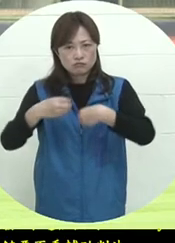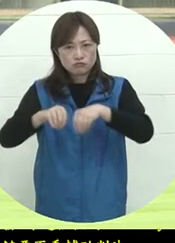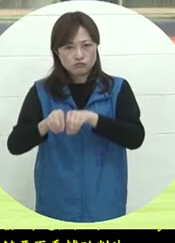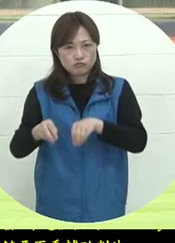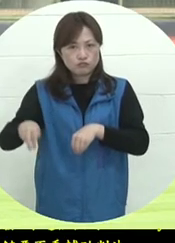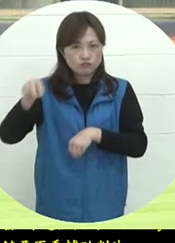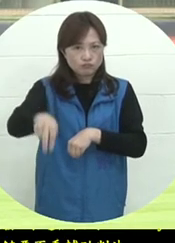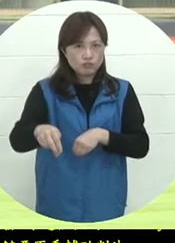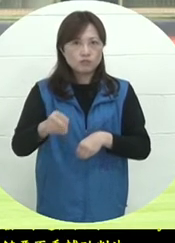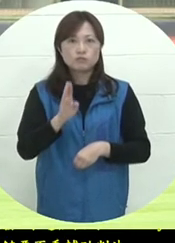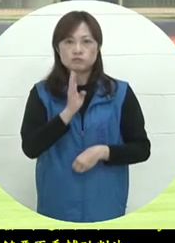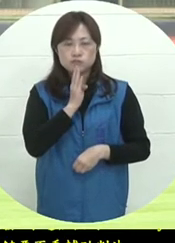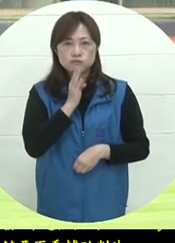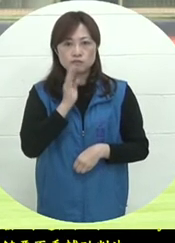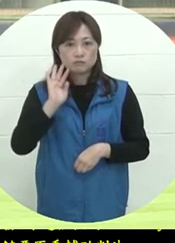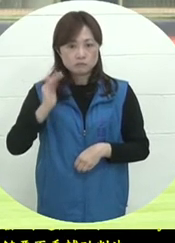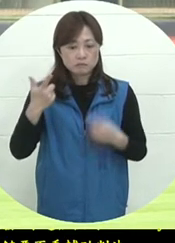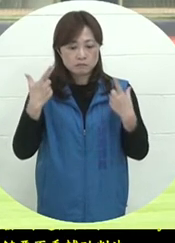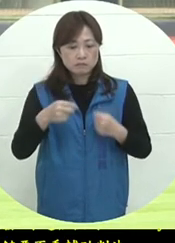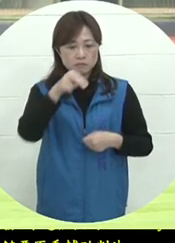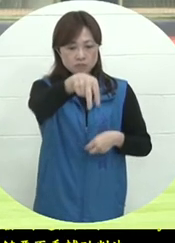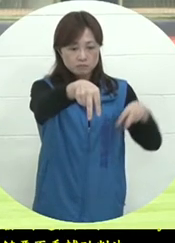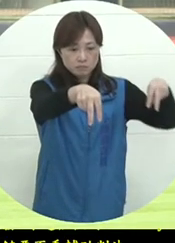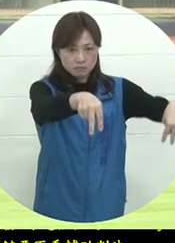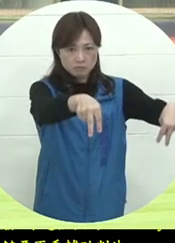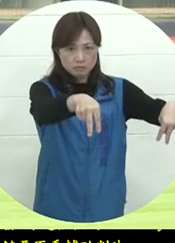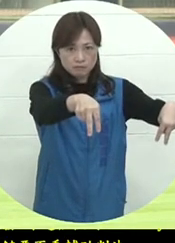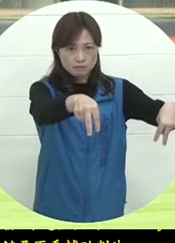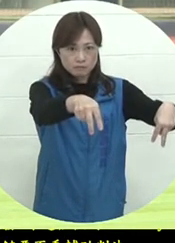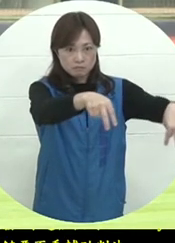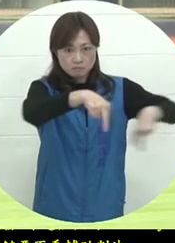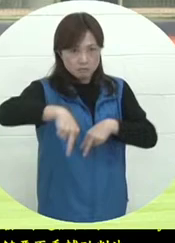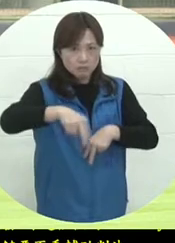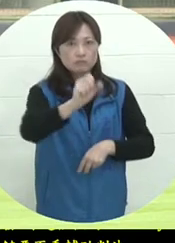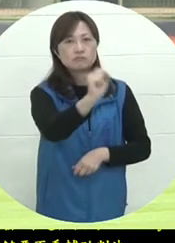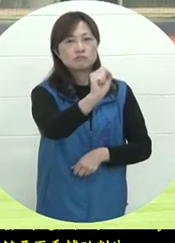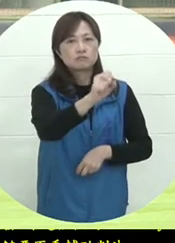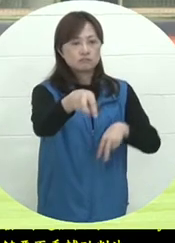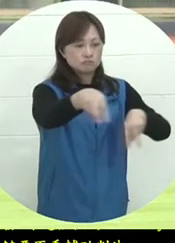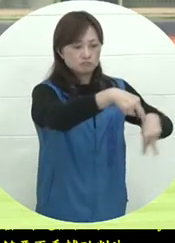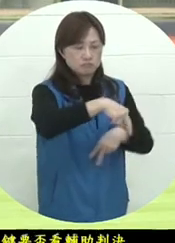, but the original second and third bases The runner cannot move, which will result in a situation where no runs are scored